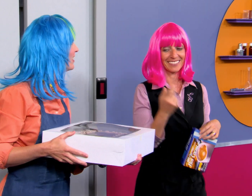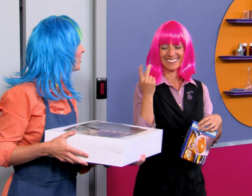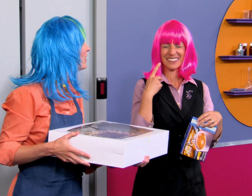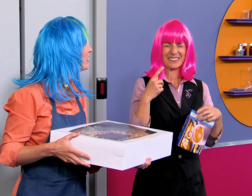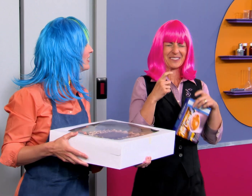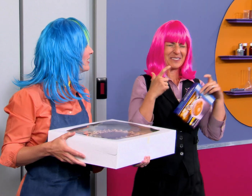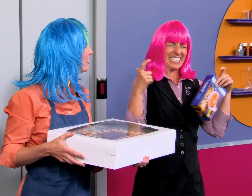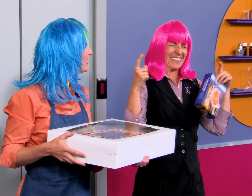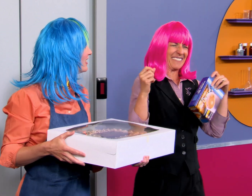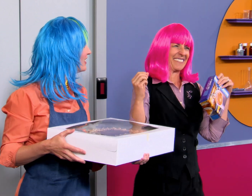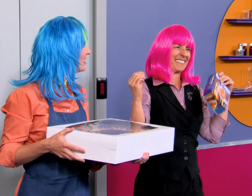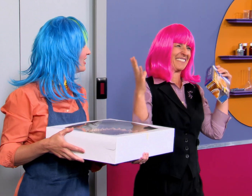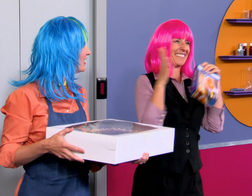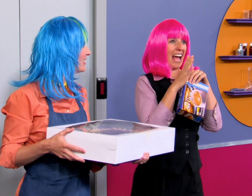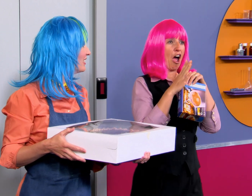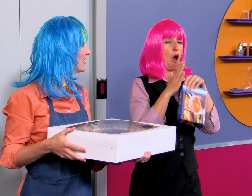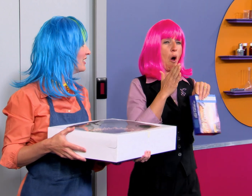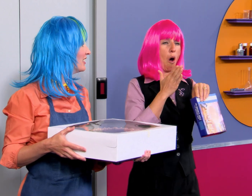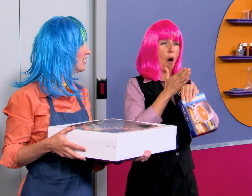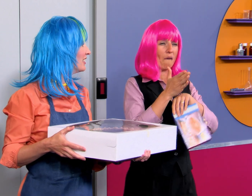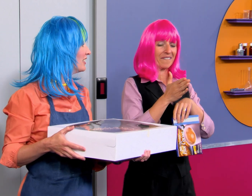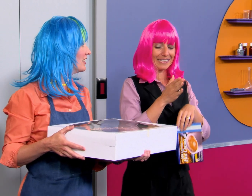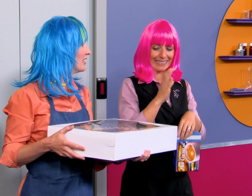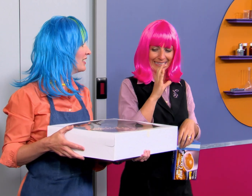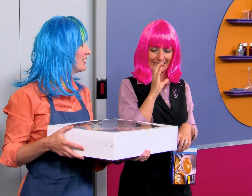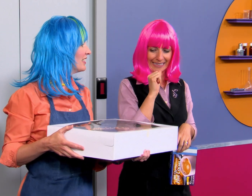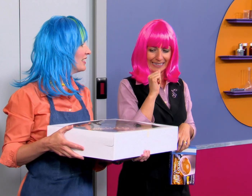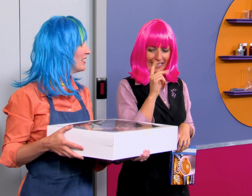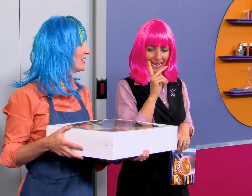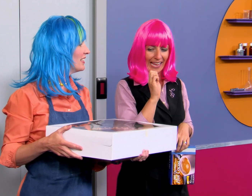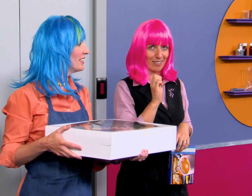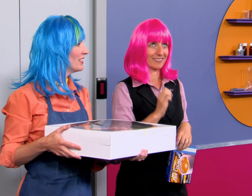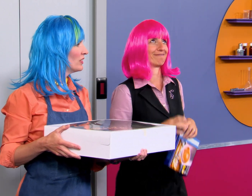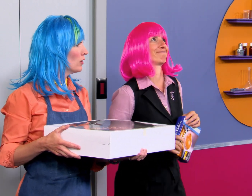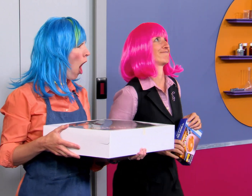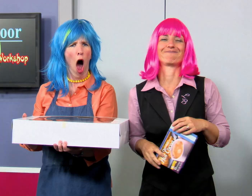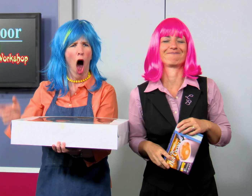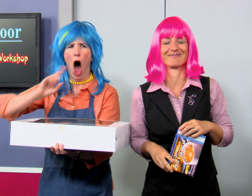I THINK IT'S FUNNY THAT WE HAD A BIG FIGHT OVER CAKE.